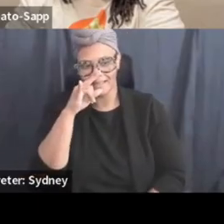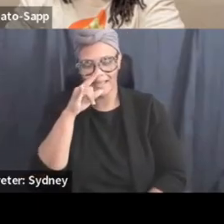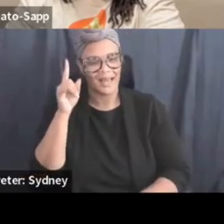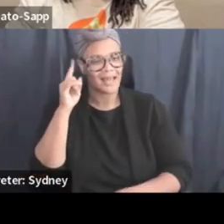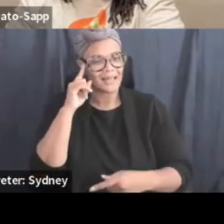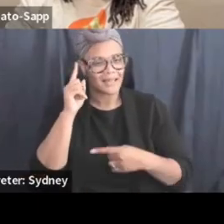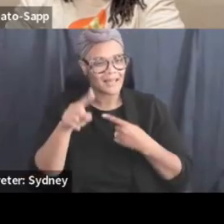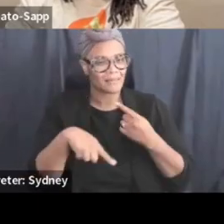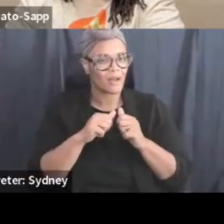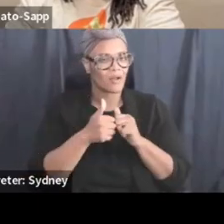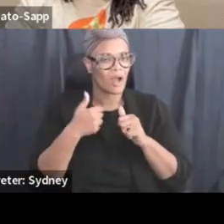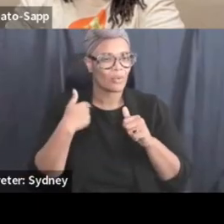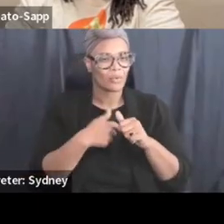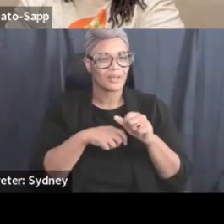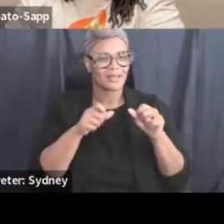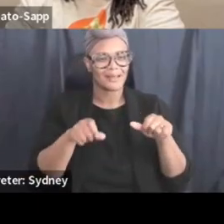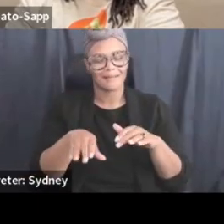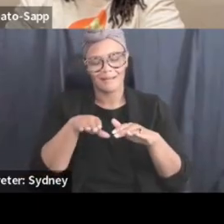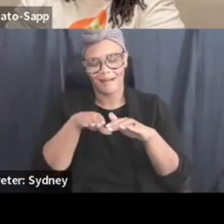and I have a whole idea about that too but I'm going to stop there.